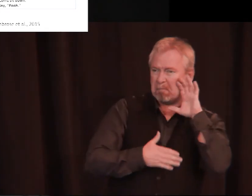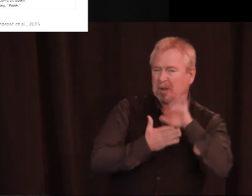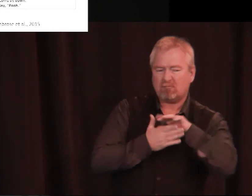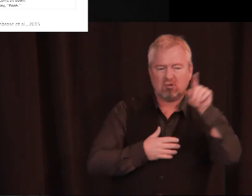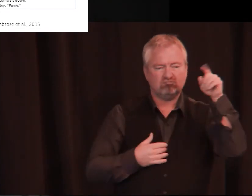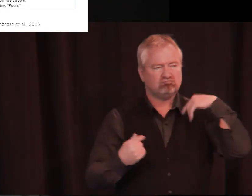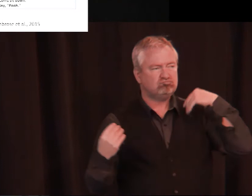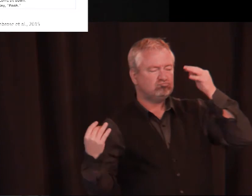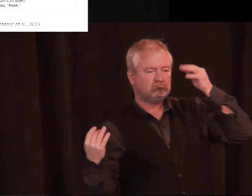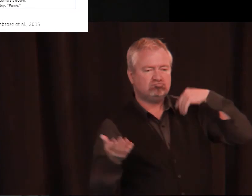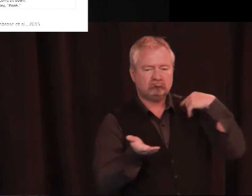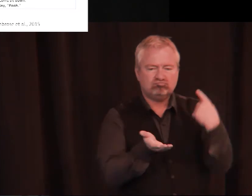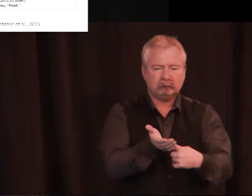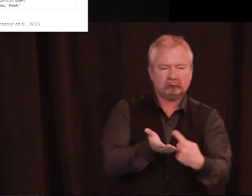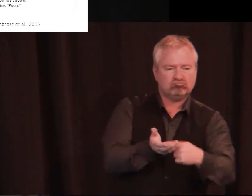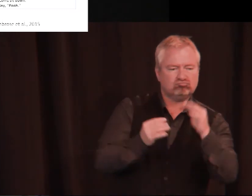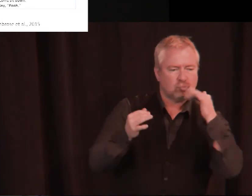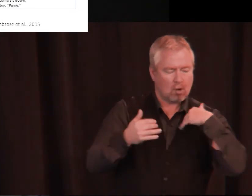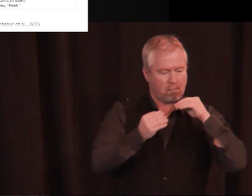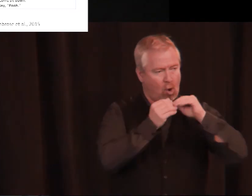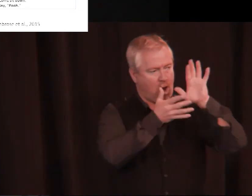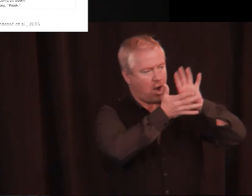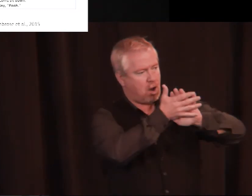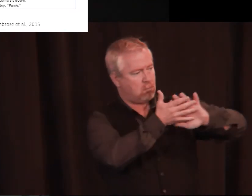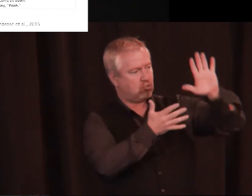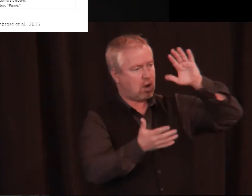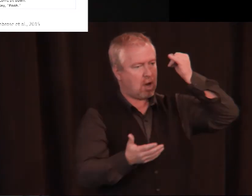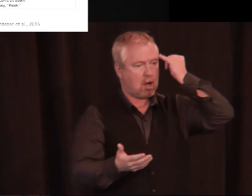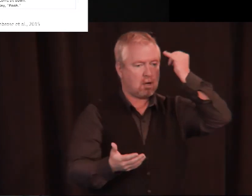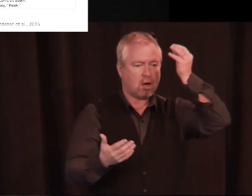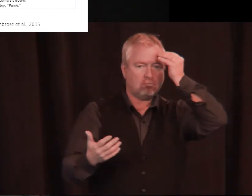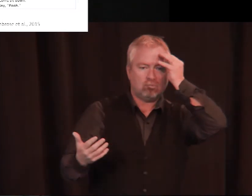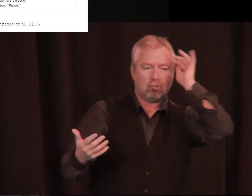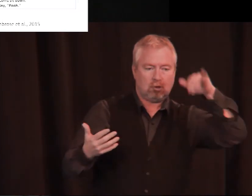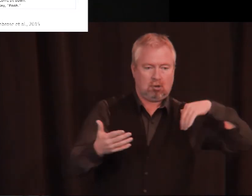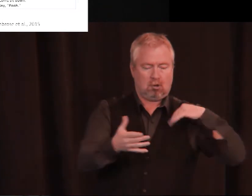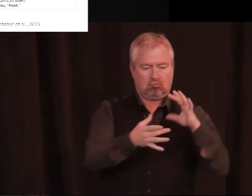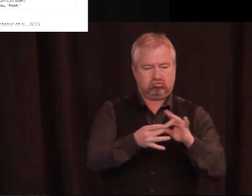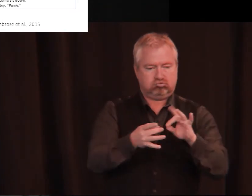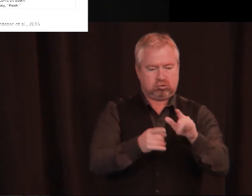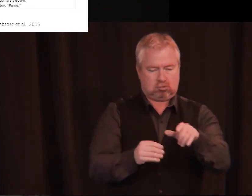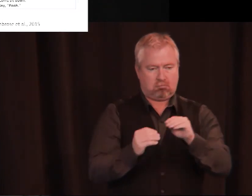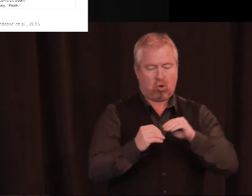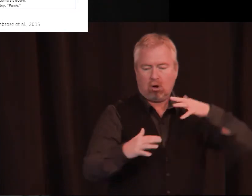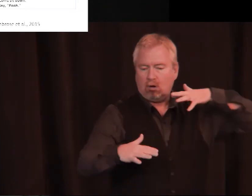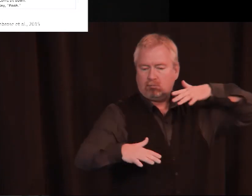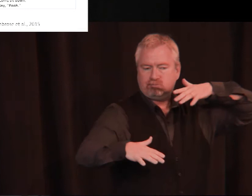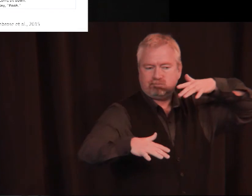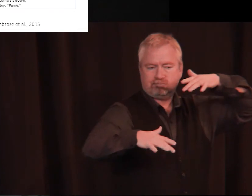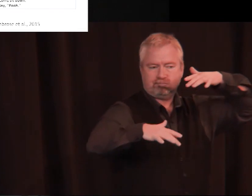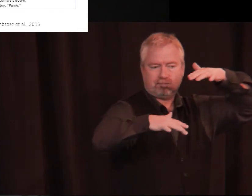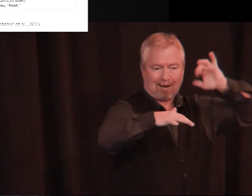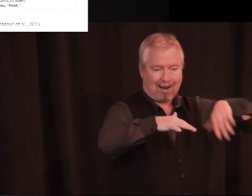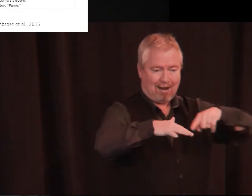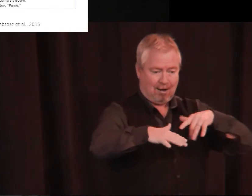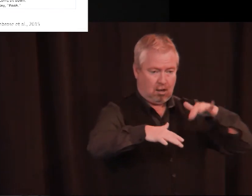So, using language like that, in other research they've found that predicts language growth for children.